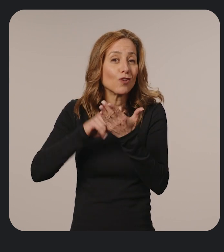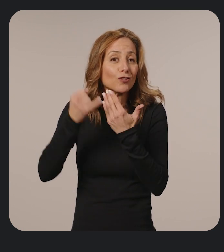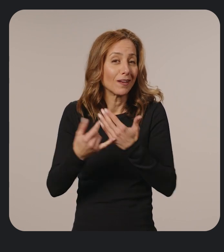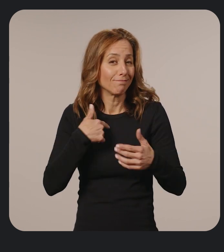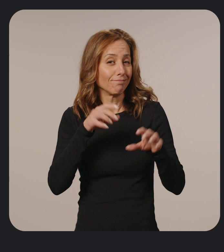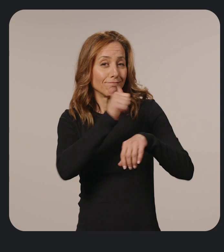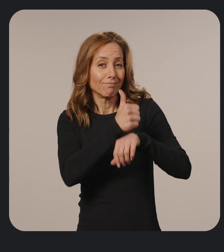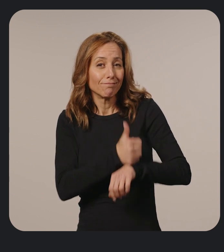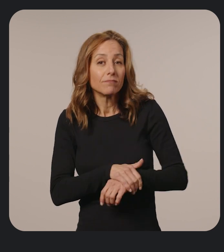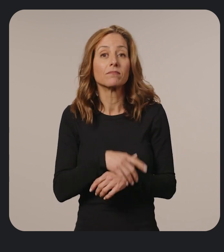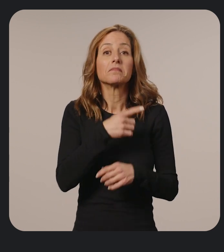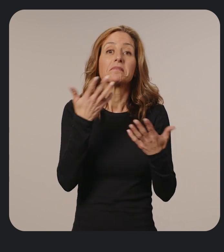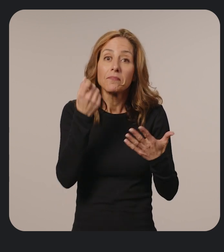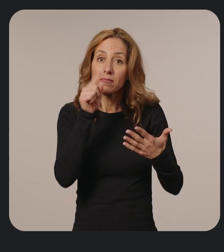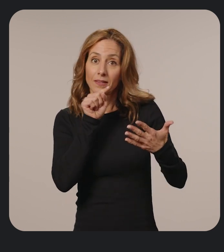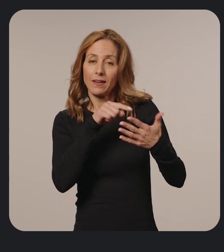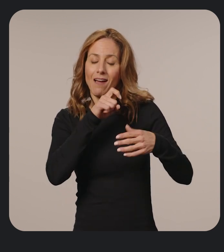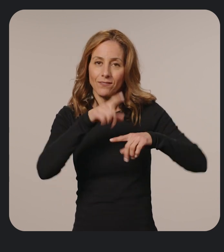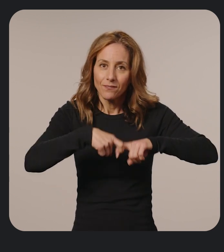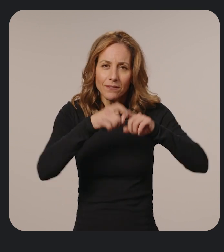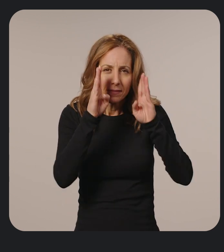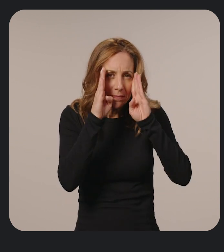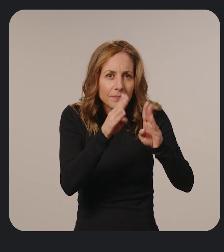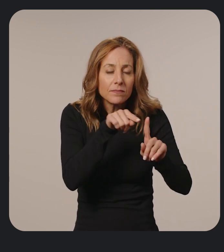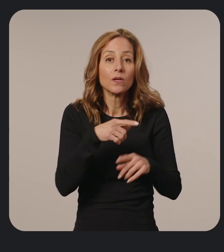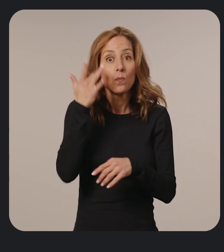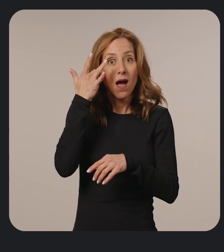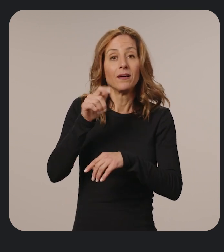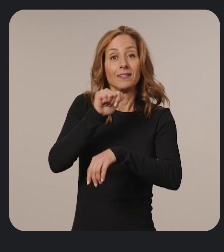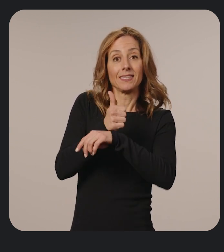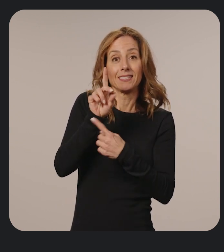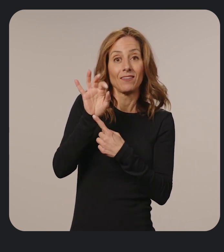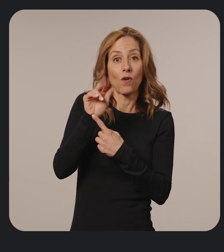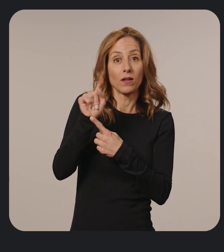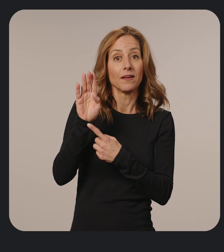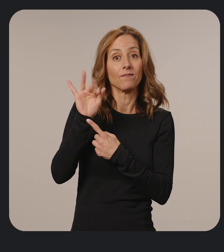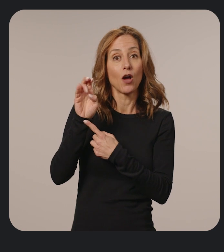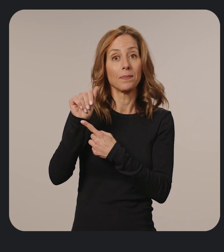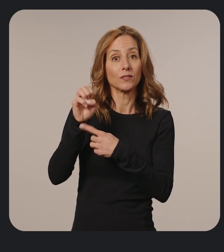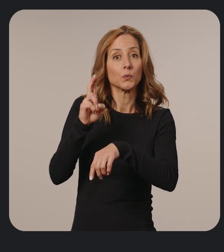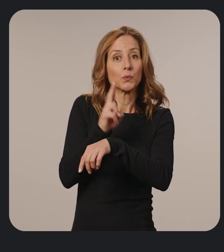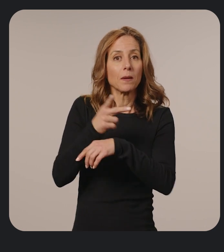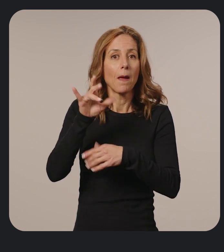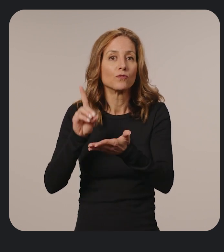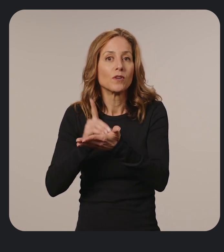that I'm setting up-- although right here, I do have to stop and pay attention. So by default, Firebase uses the public directory